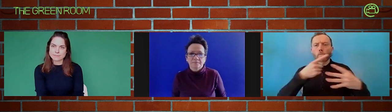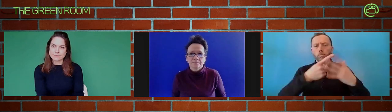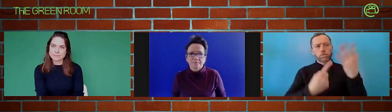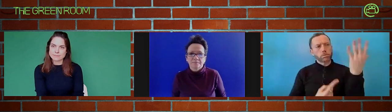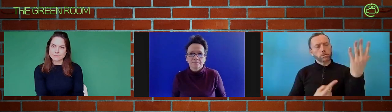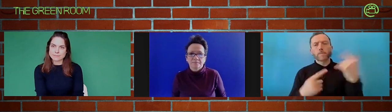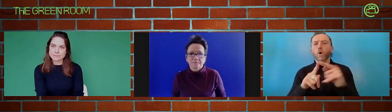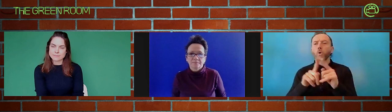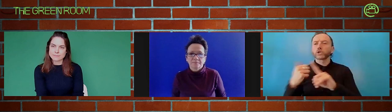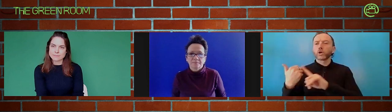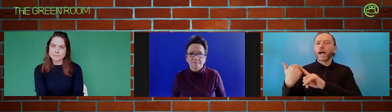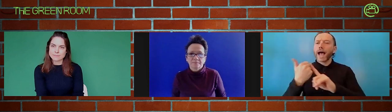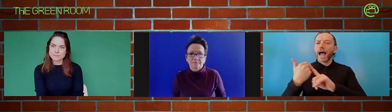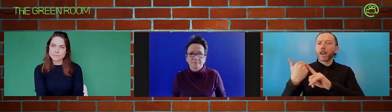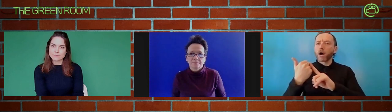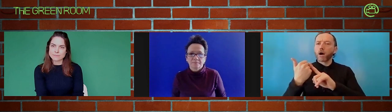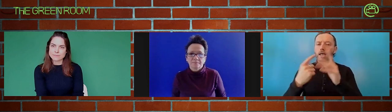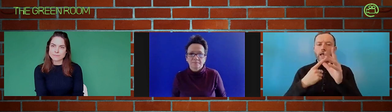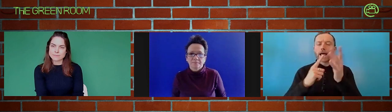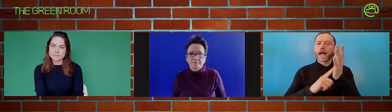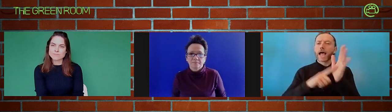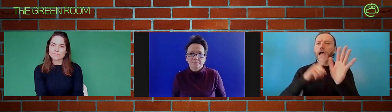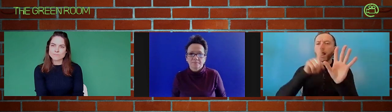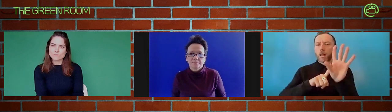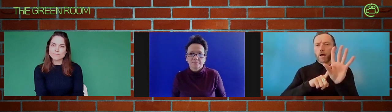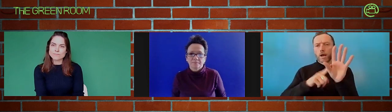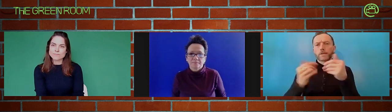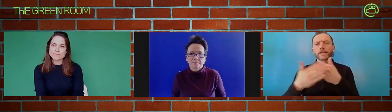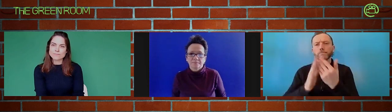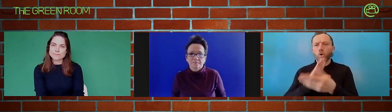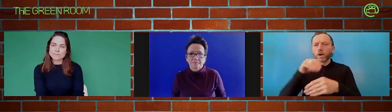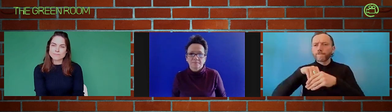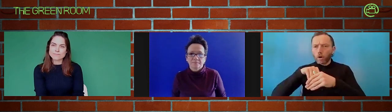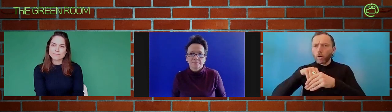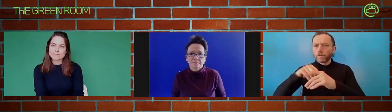in allyship. So, you know, It's impressive to me